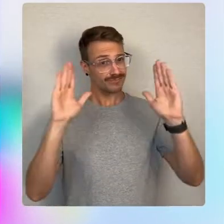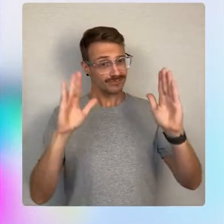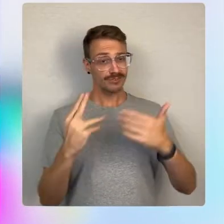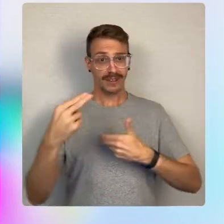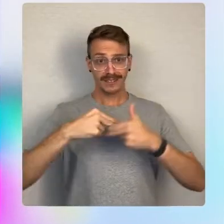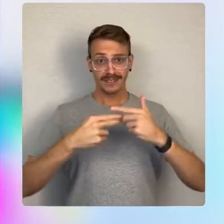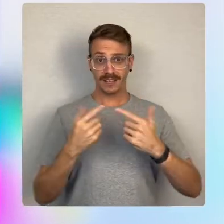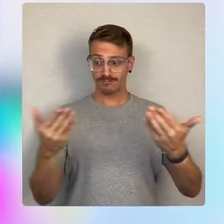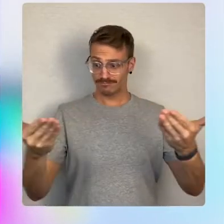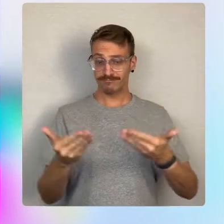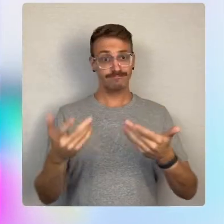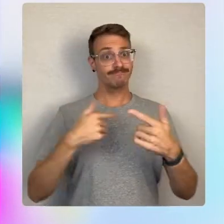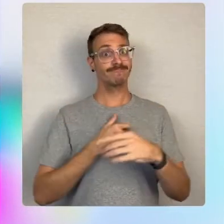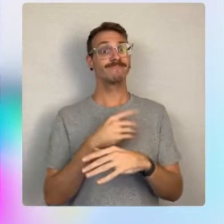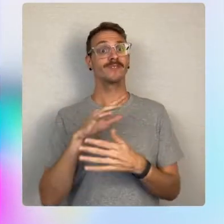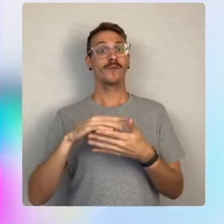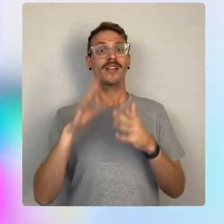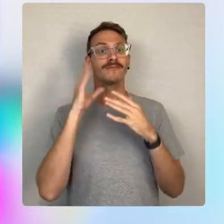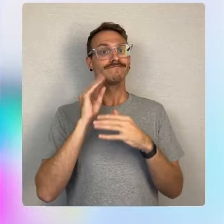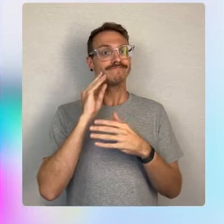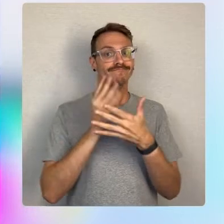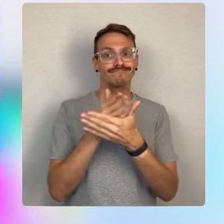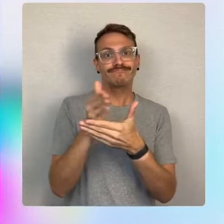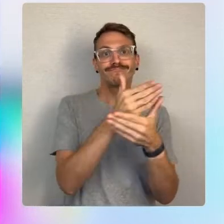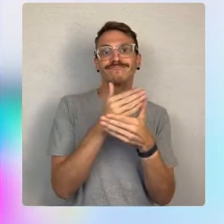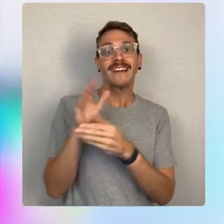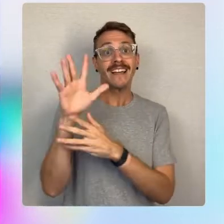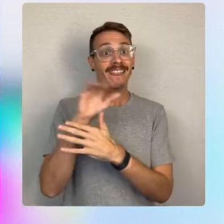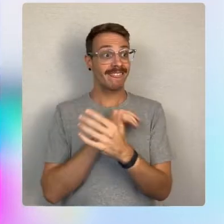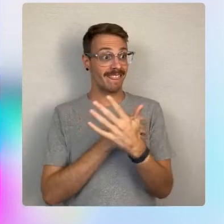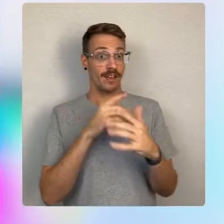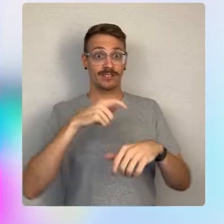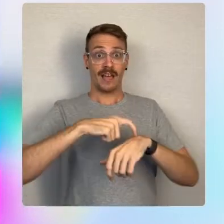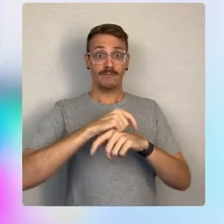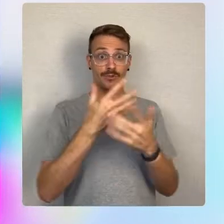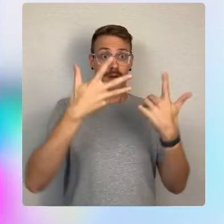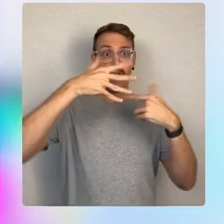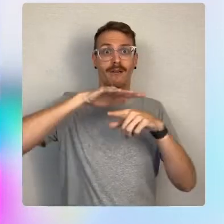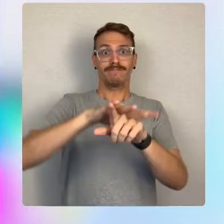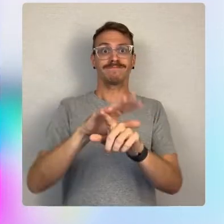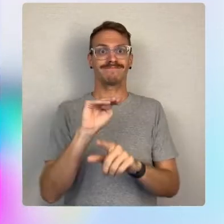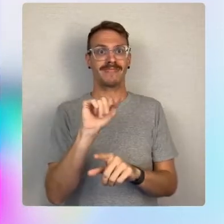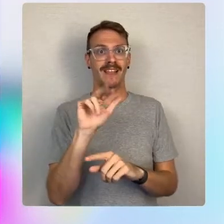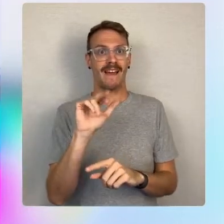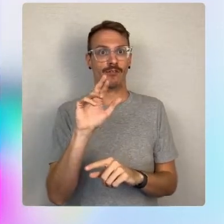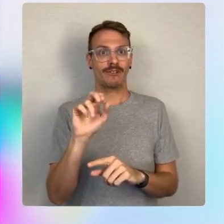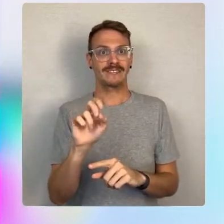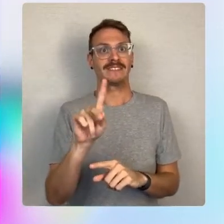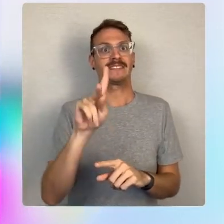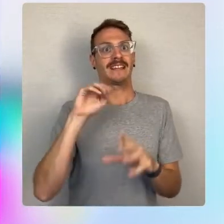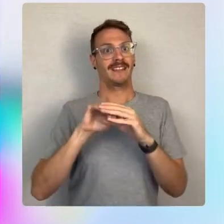who are going to share their experiences with integrating the Meta Avatars SDK in their VR apps.